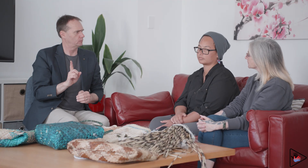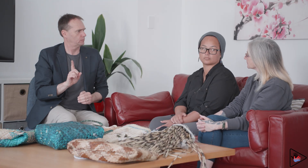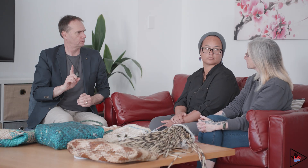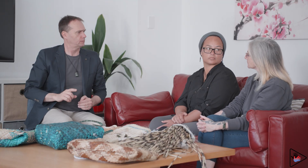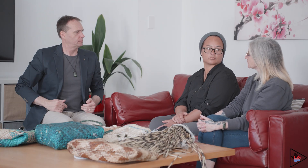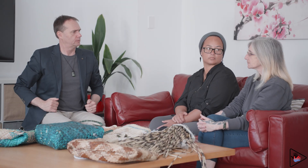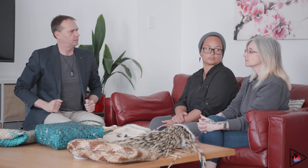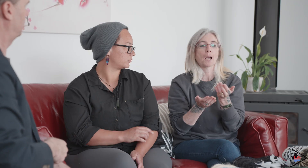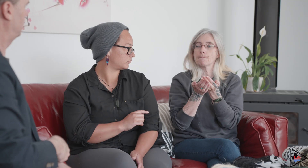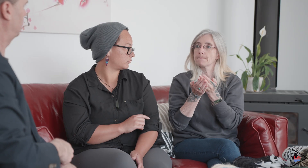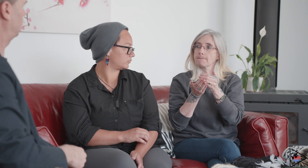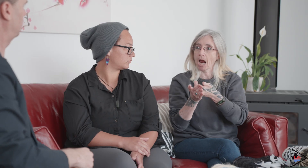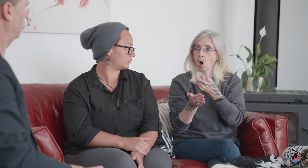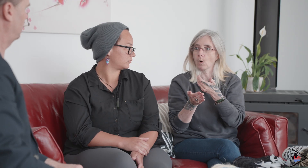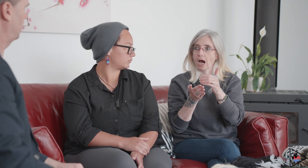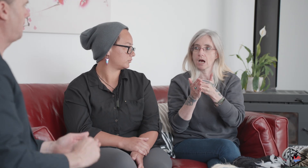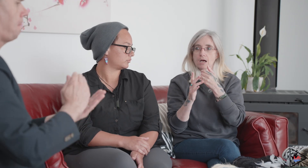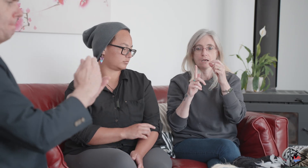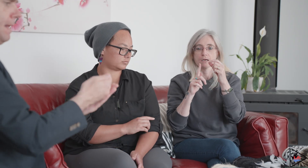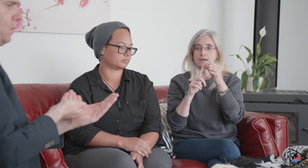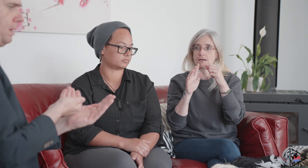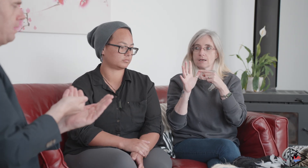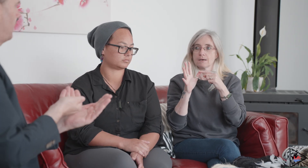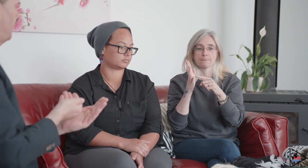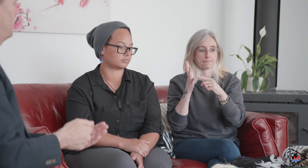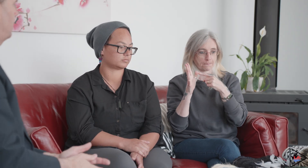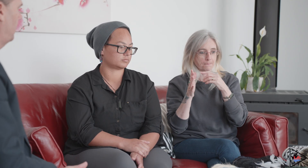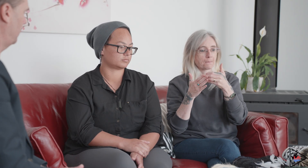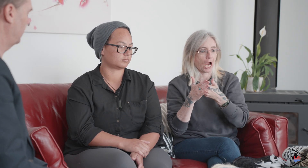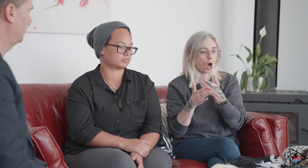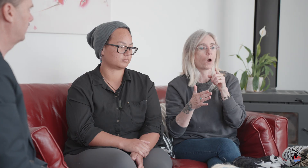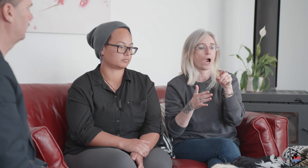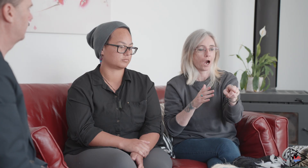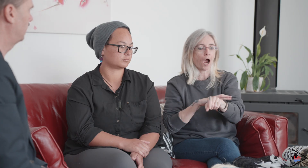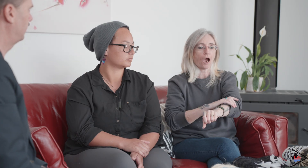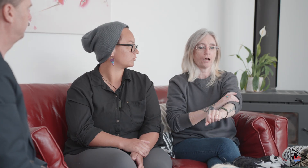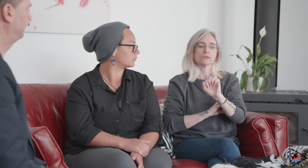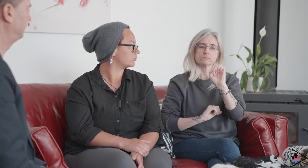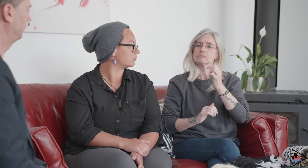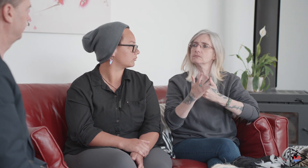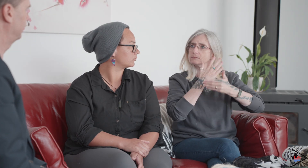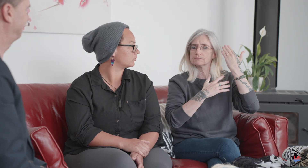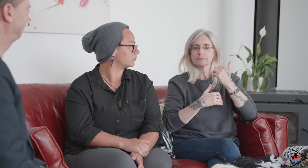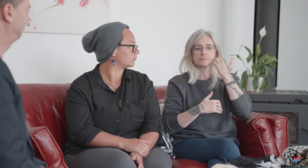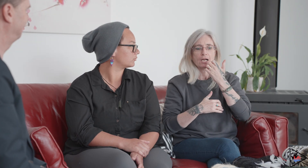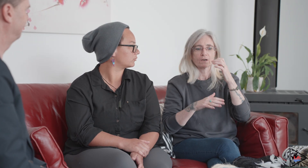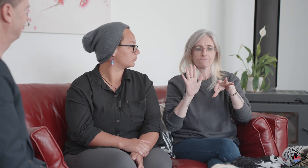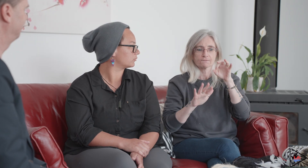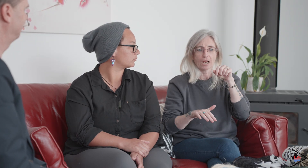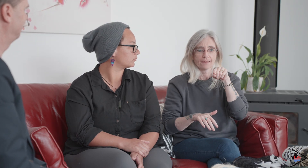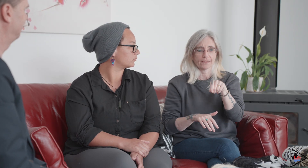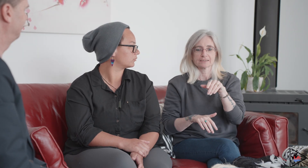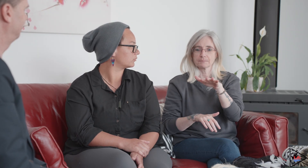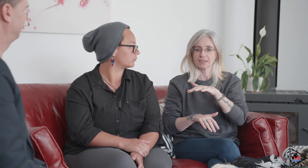Do you have a sign for that? Oh, pāua. This is the sign: pāua.